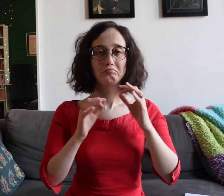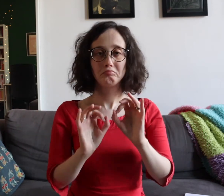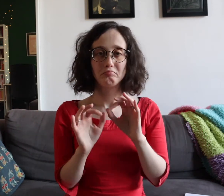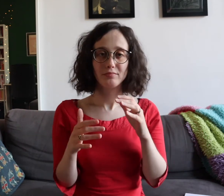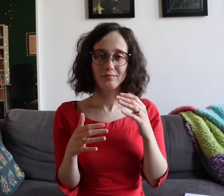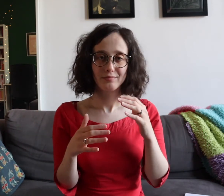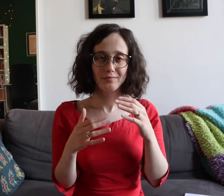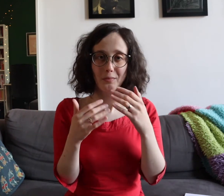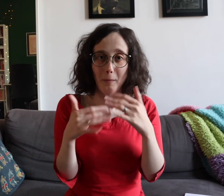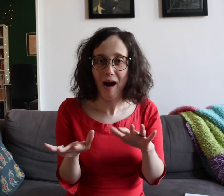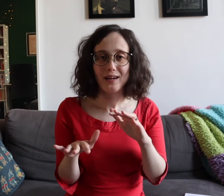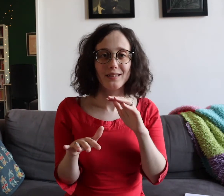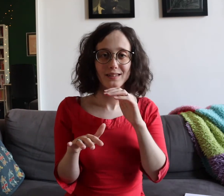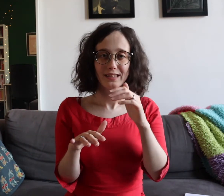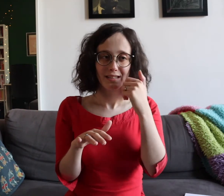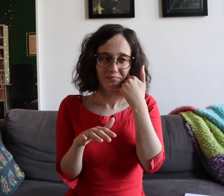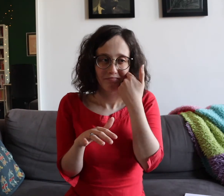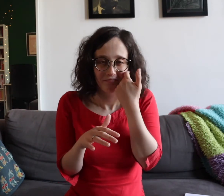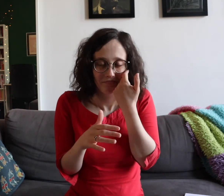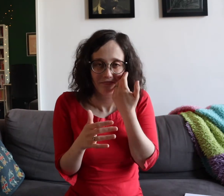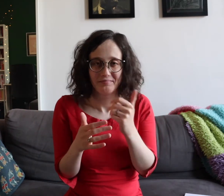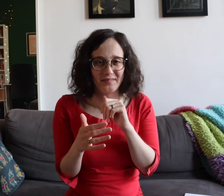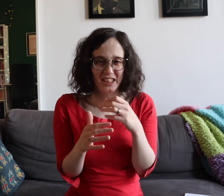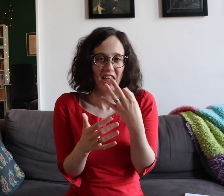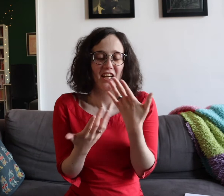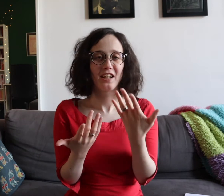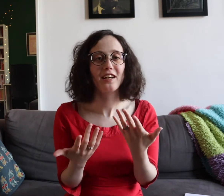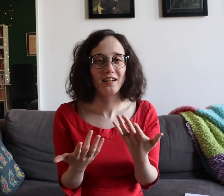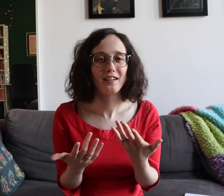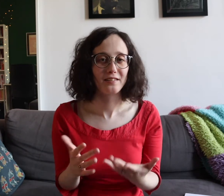it's allowed, it's nothing to be embarrassed about, it's okay."